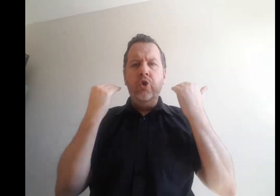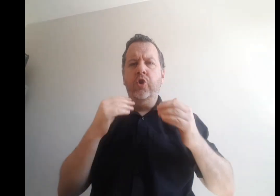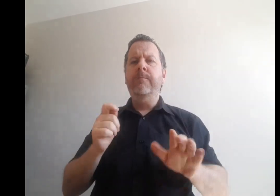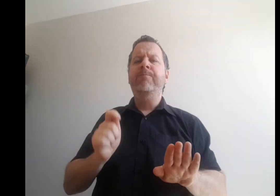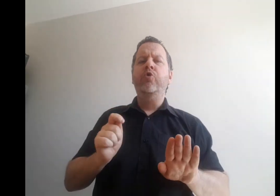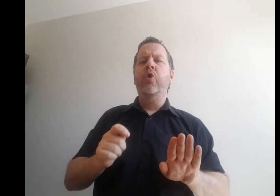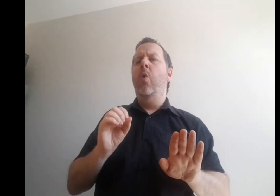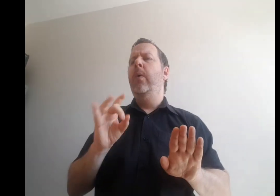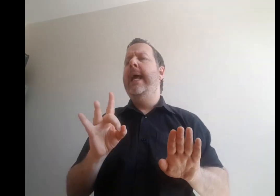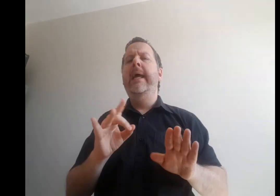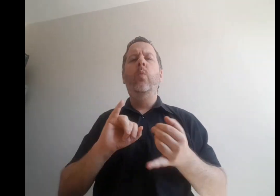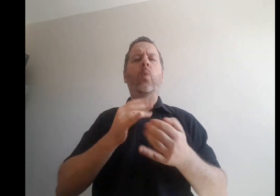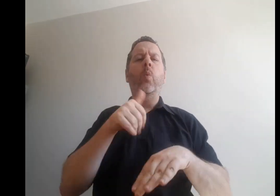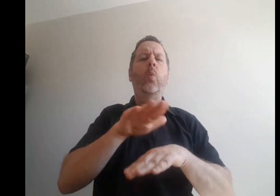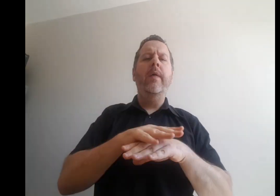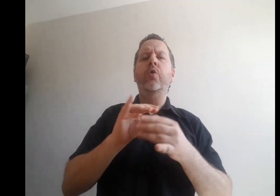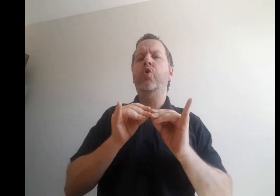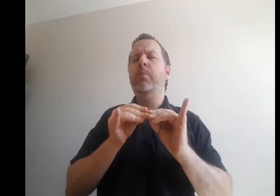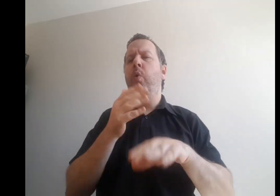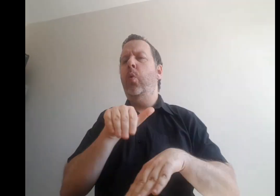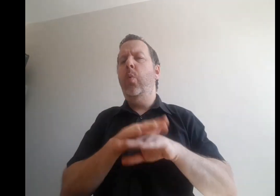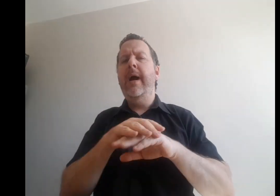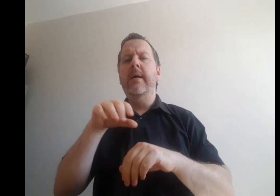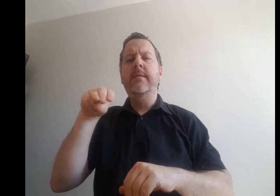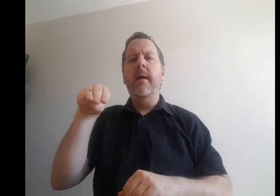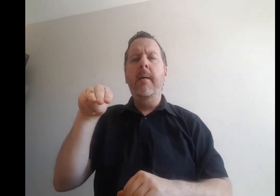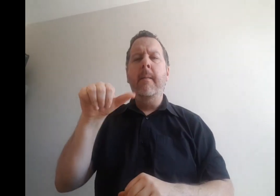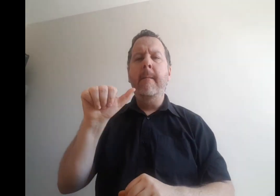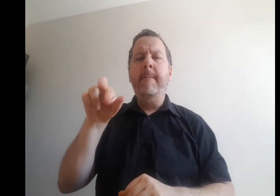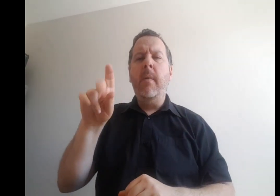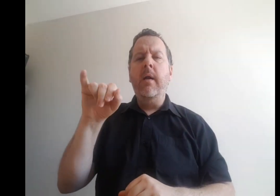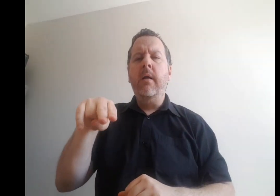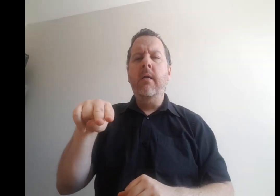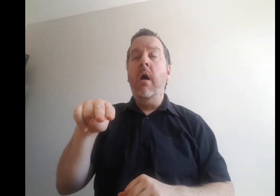and said "OK, we need our interpreter now for Patrick Byrne, where's Martin Neil?"